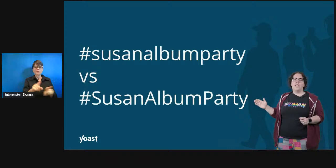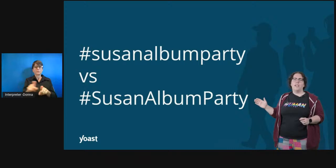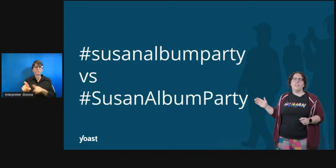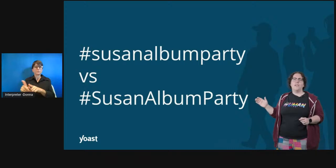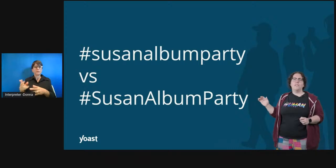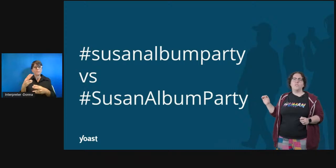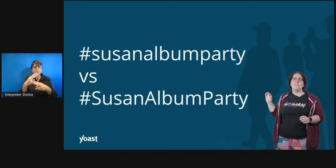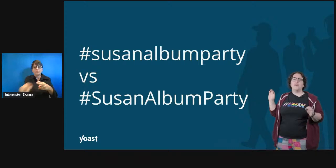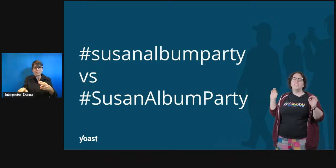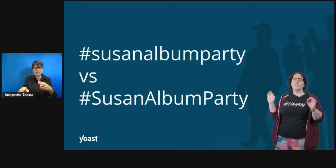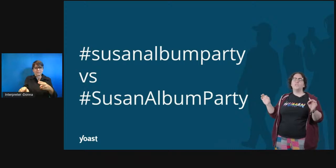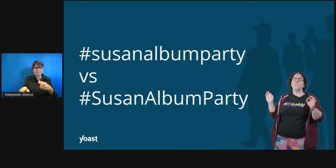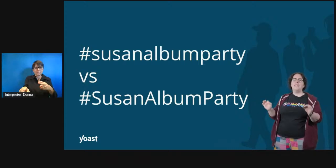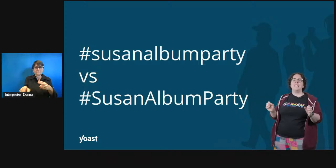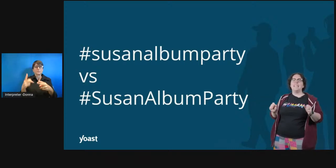and it also means it will be read